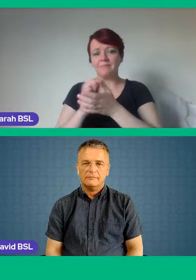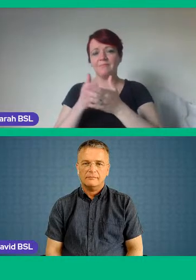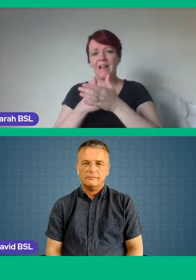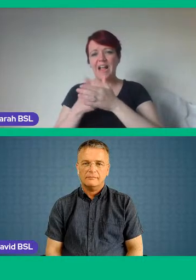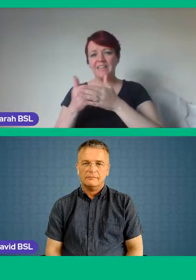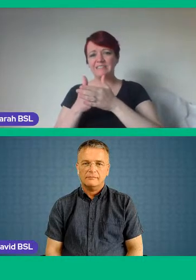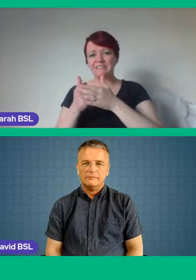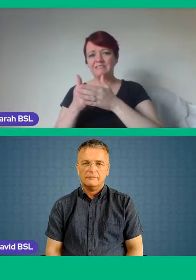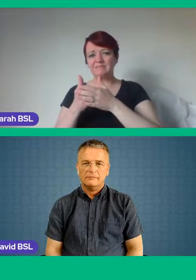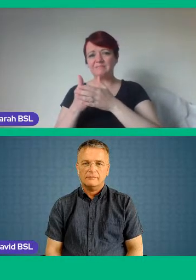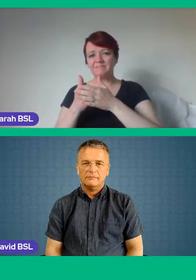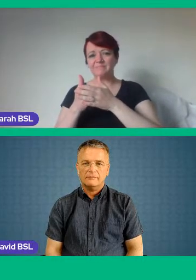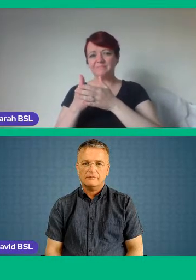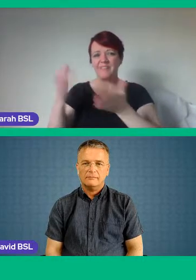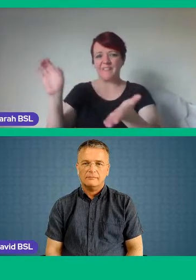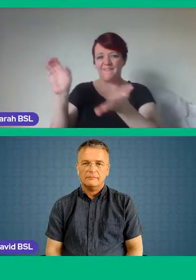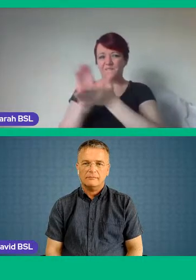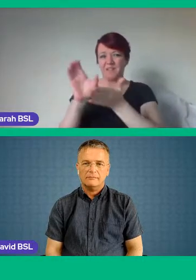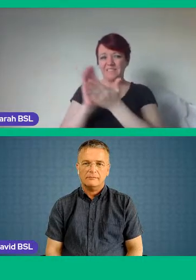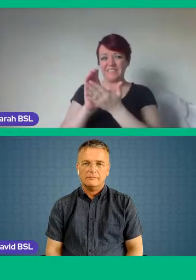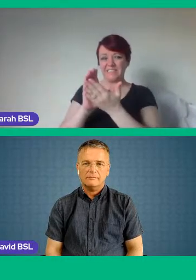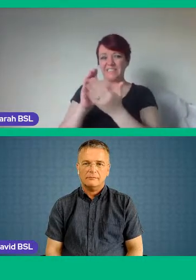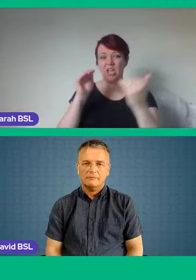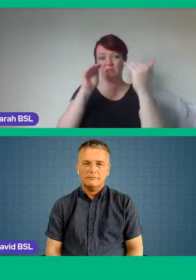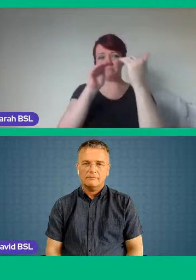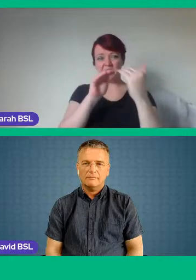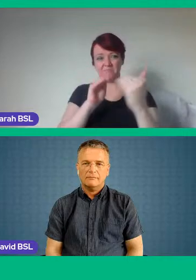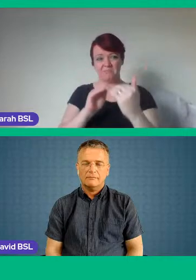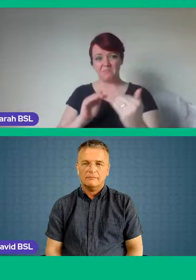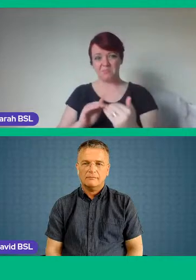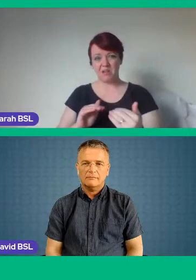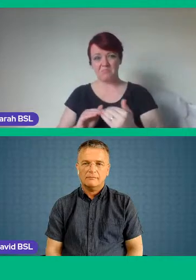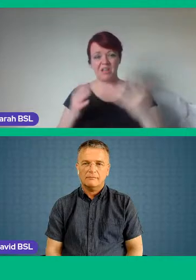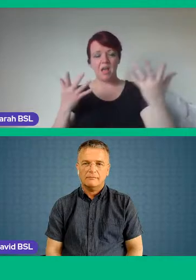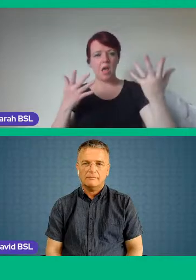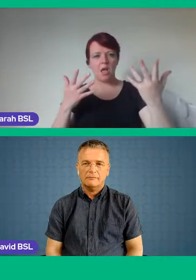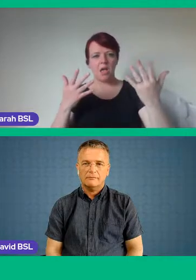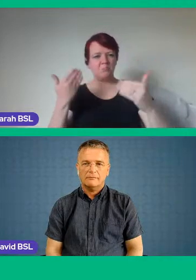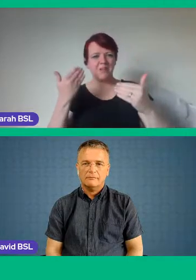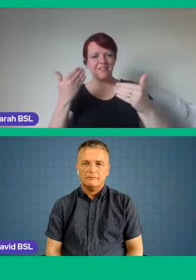necessarily neatly match up with your intention of the work.